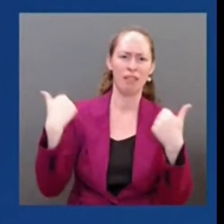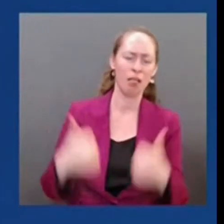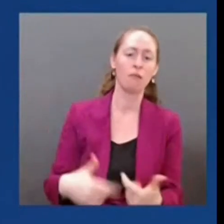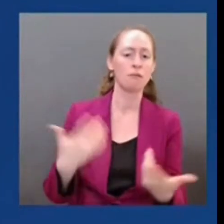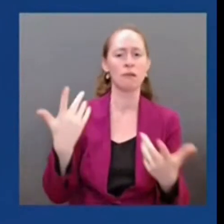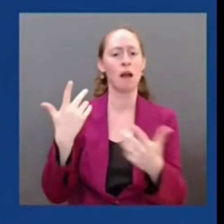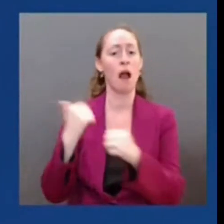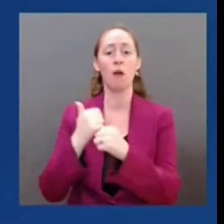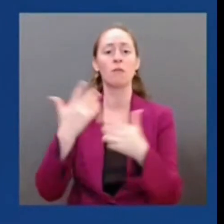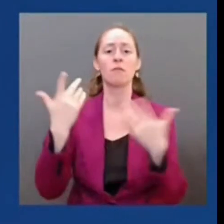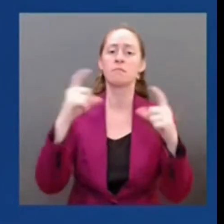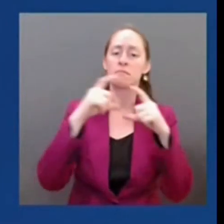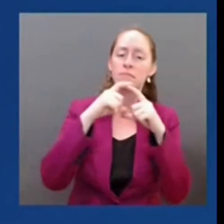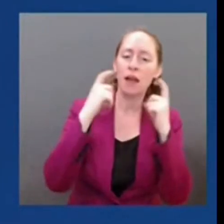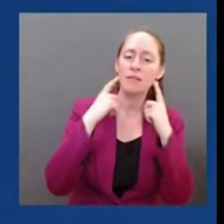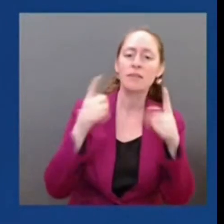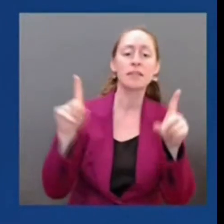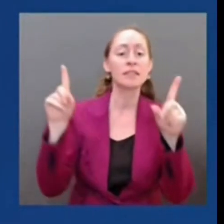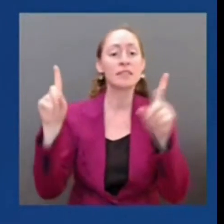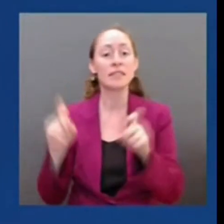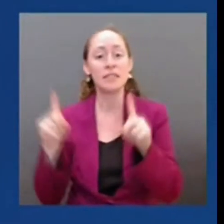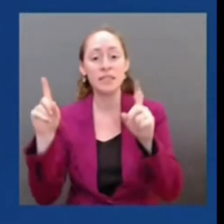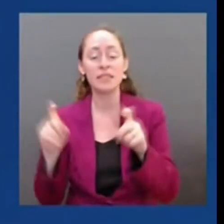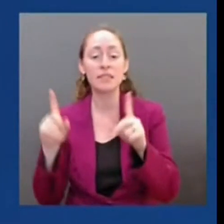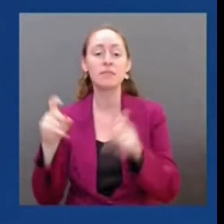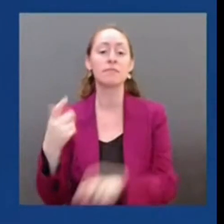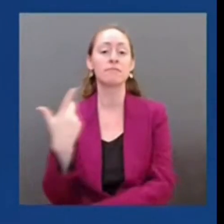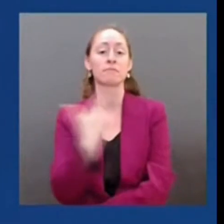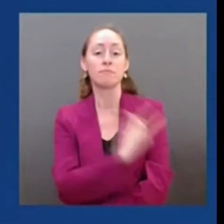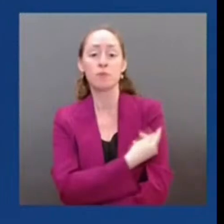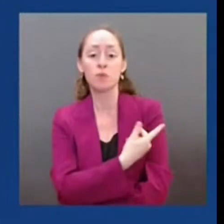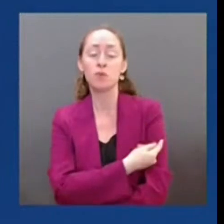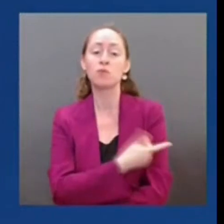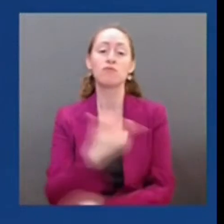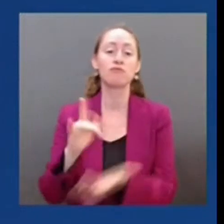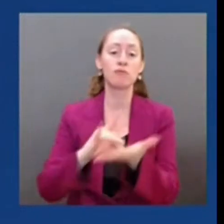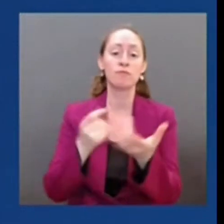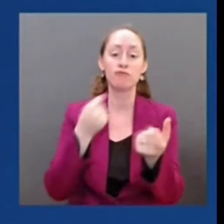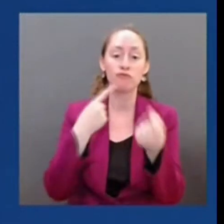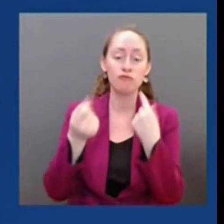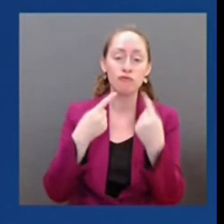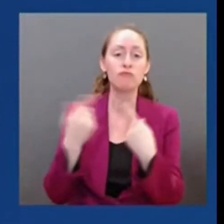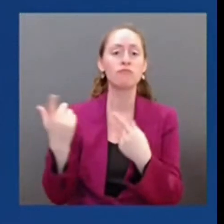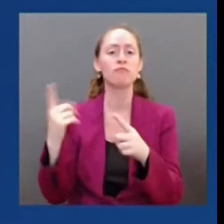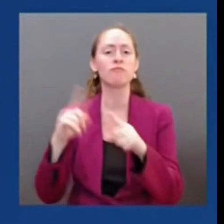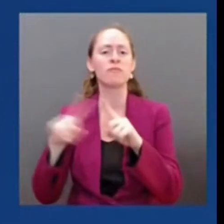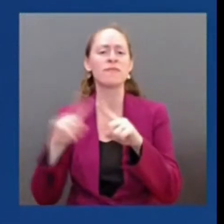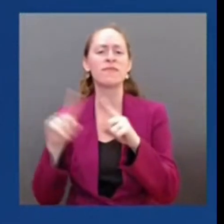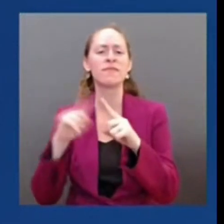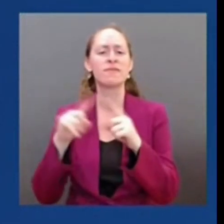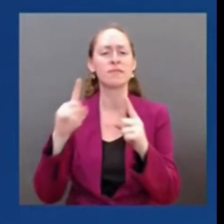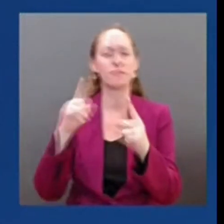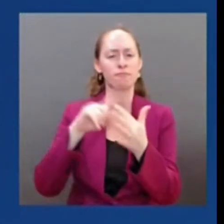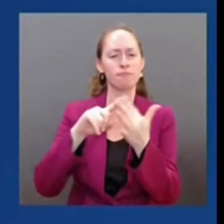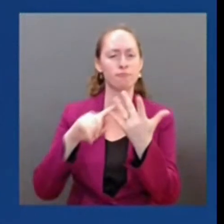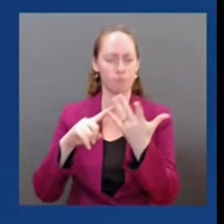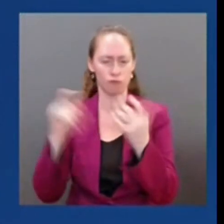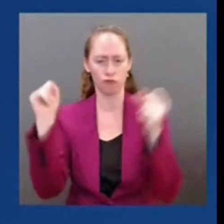KNOW PREVENT INFECTIONS AND REDUCE SEVERITY MASKING, TESTING, AND VACCINATIONS THERAPEUTICS, AND VENTILATION AND FILTRATION OF COURSE AS WELL.